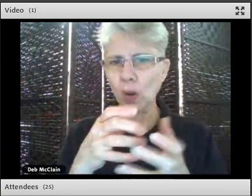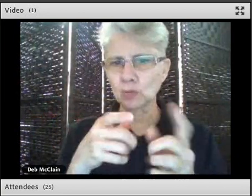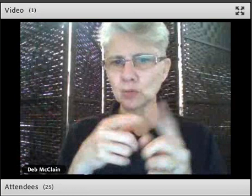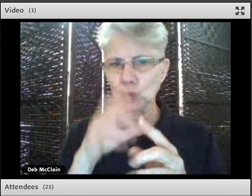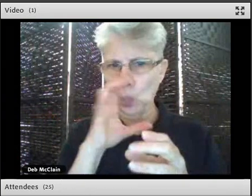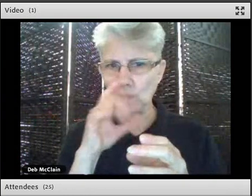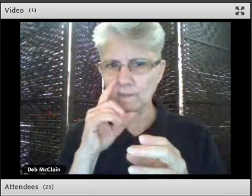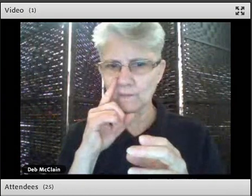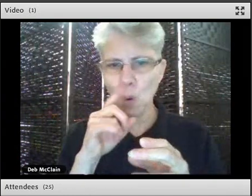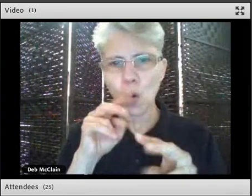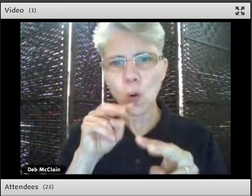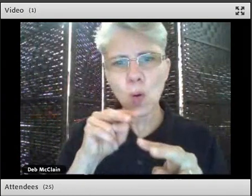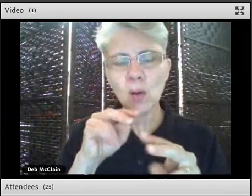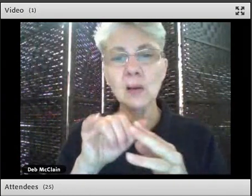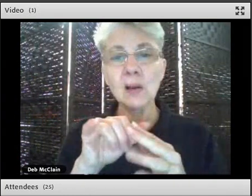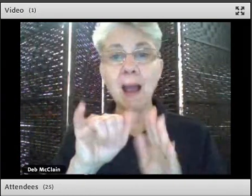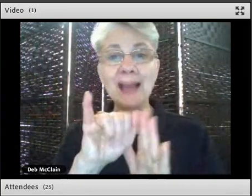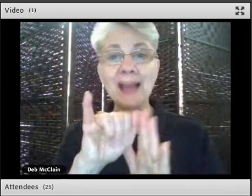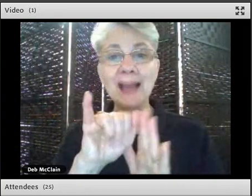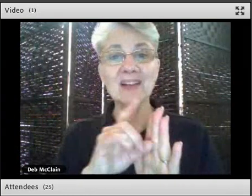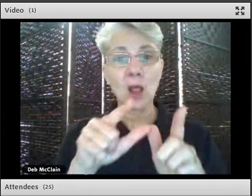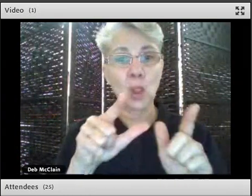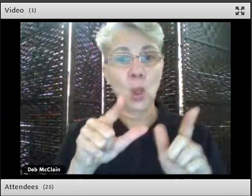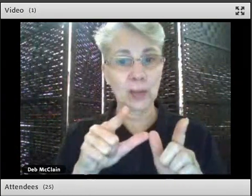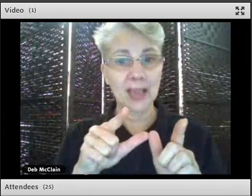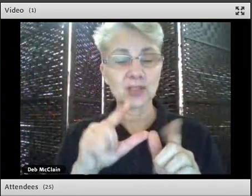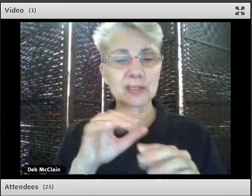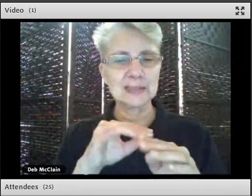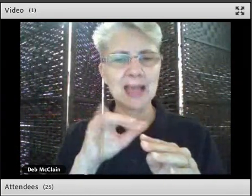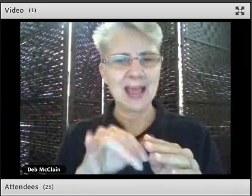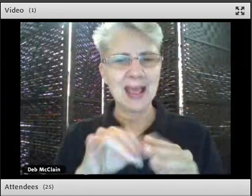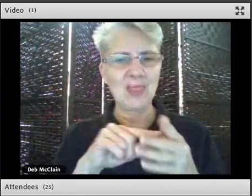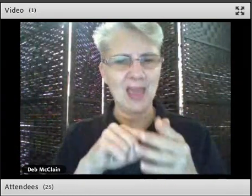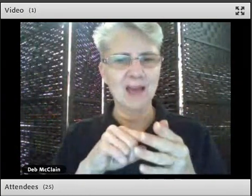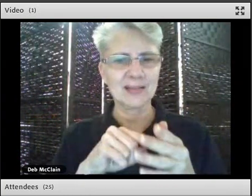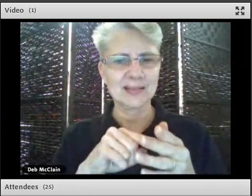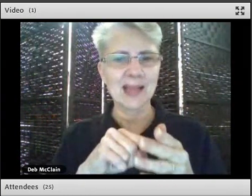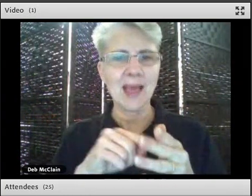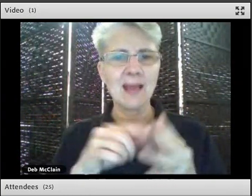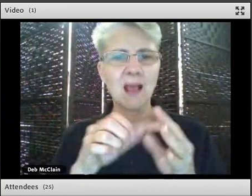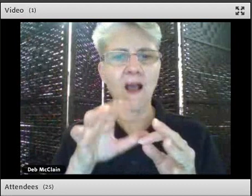at the outset of your cataloging. So, for the title proper,